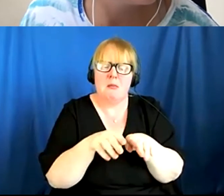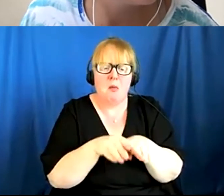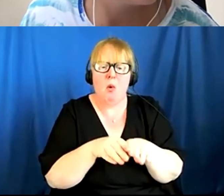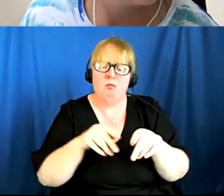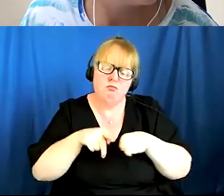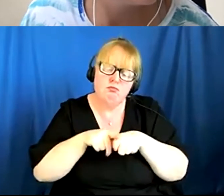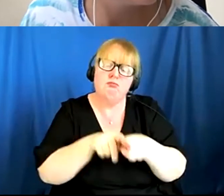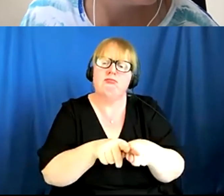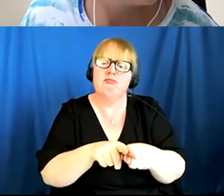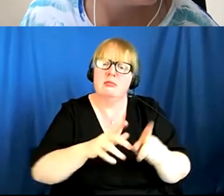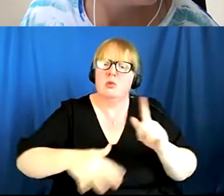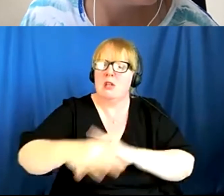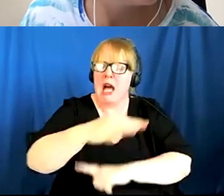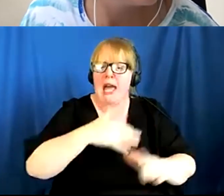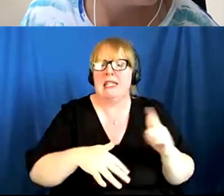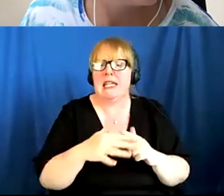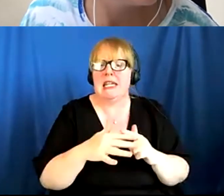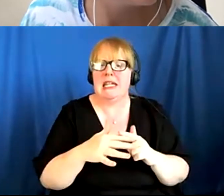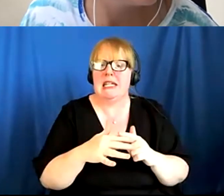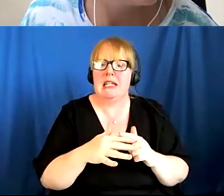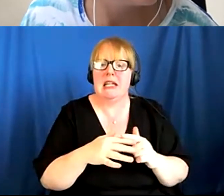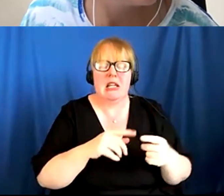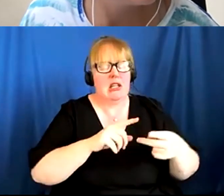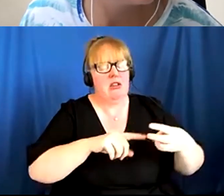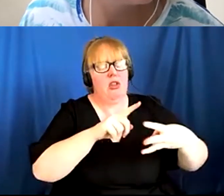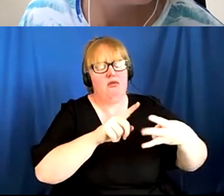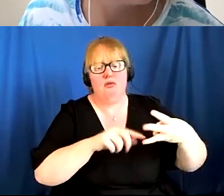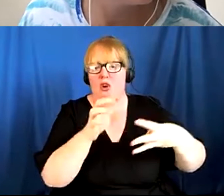The three different options was yes, no, maybe - right now,